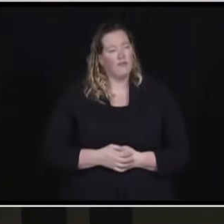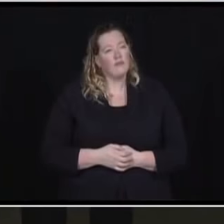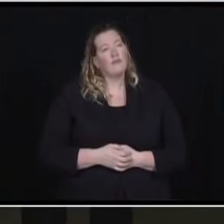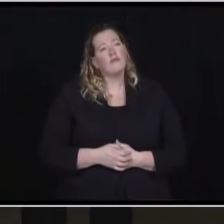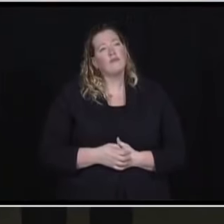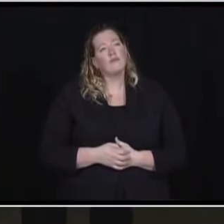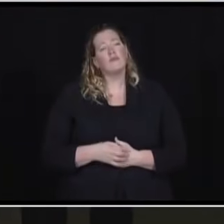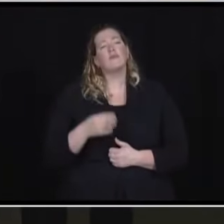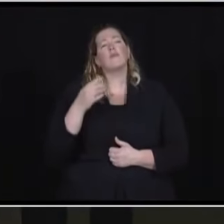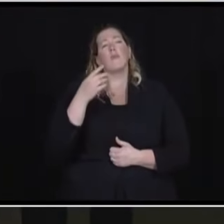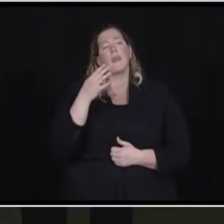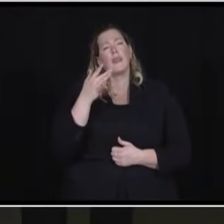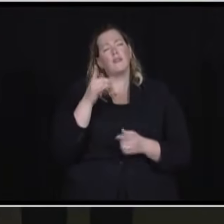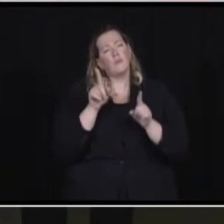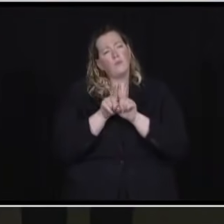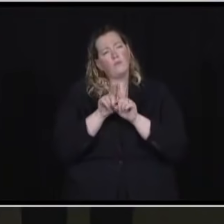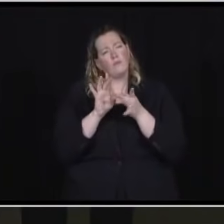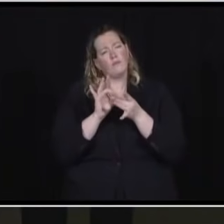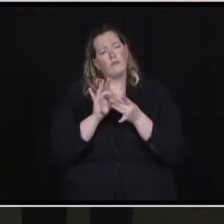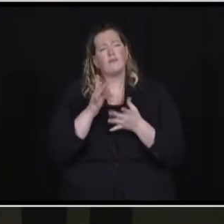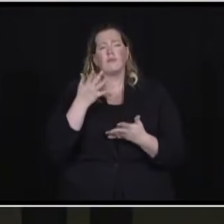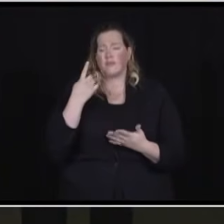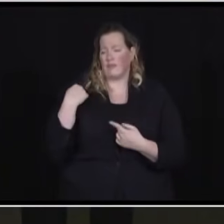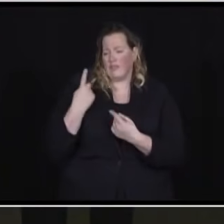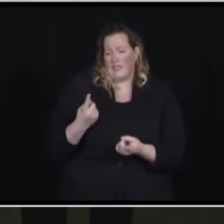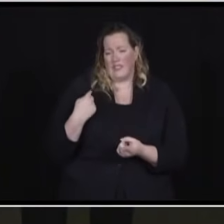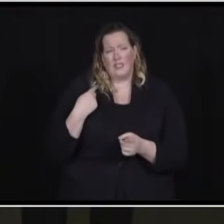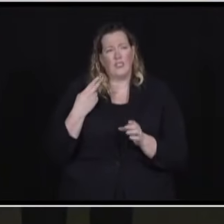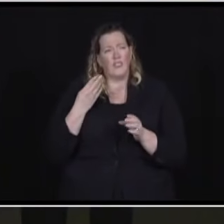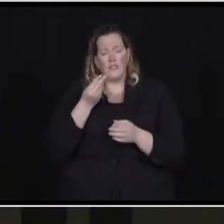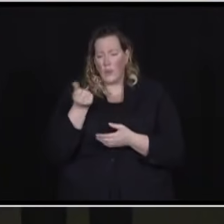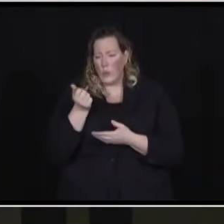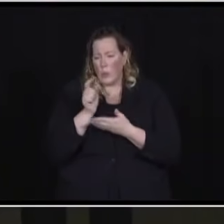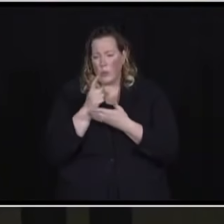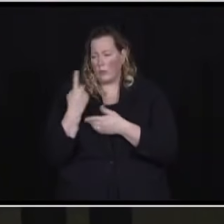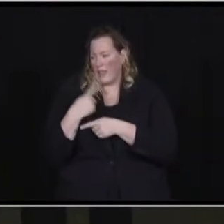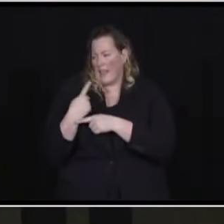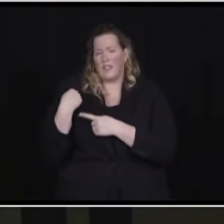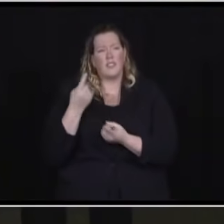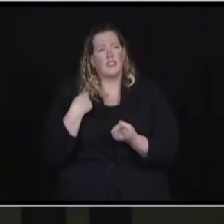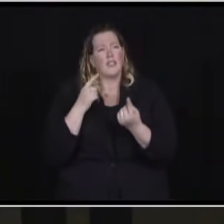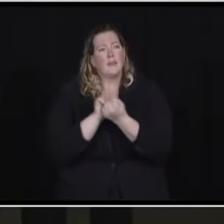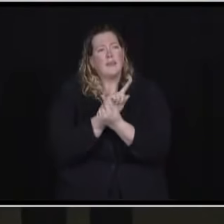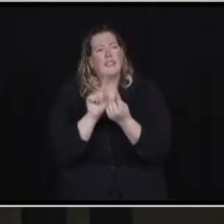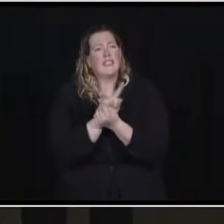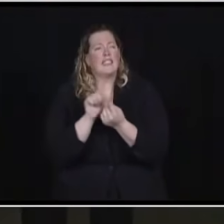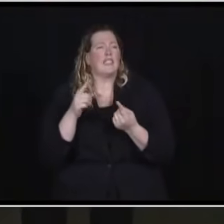ago it was if we get a vaccine, now we have crossed a nexus here we are changing our outlook